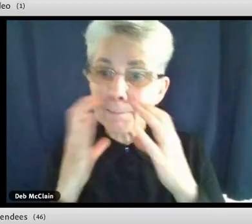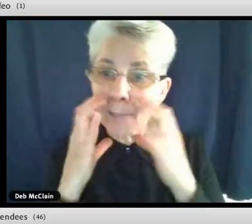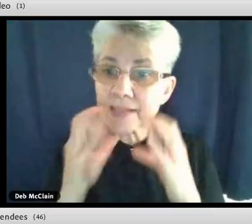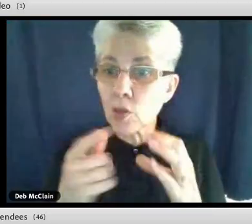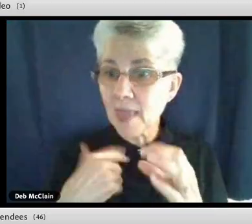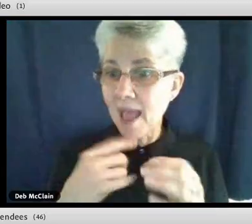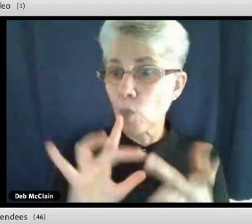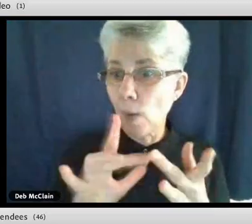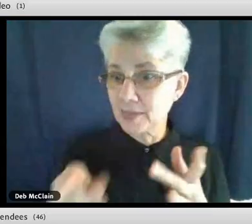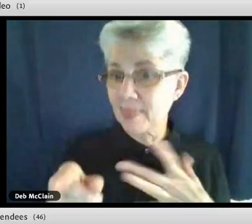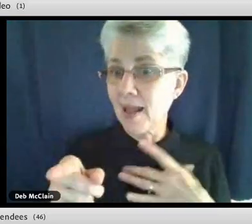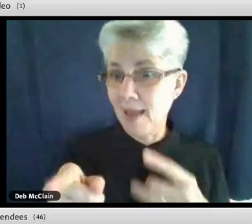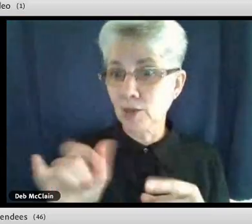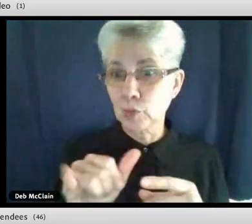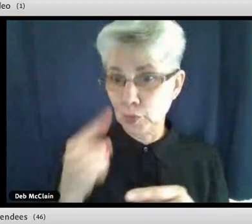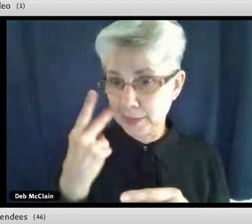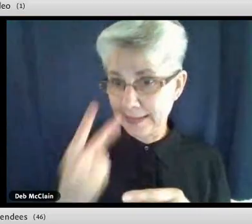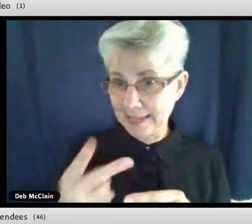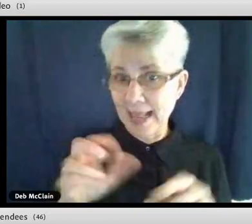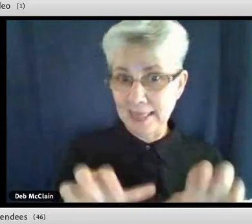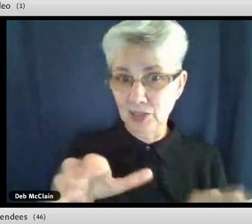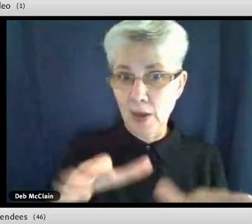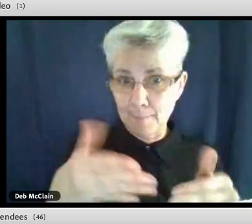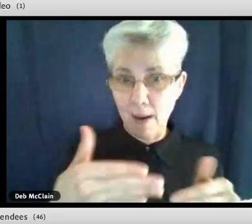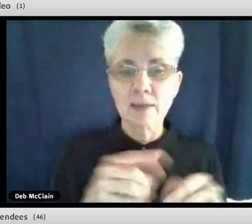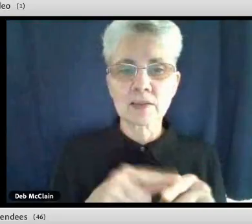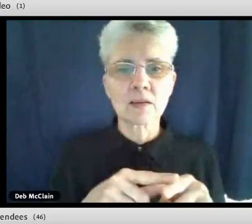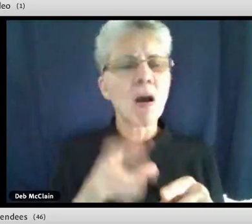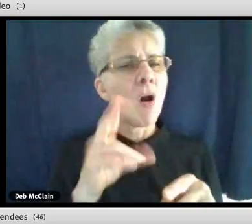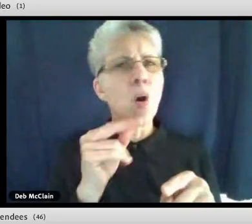they like for making masks. No, it's not just for civilian.